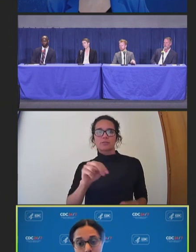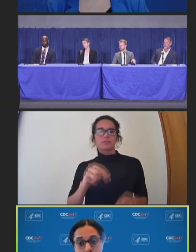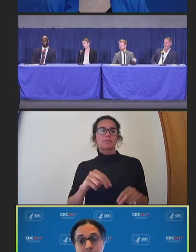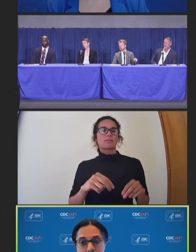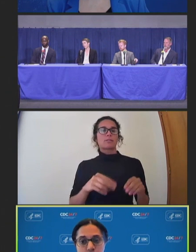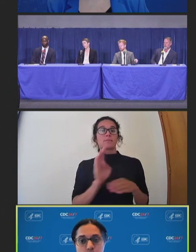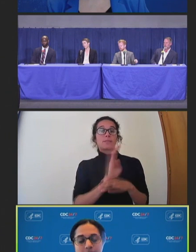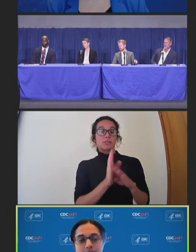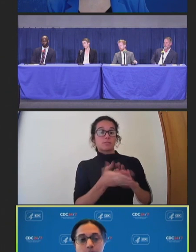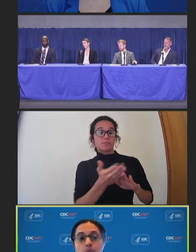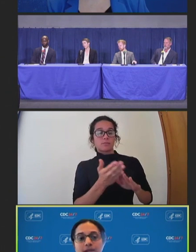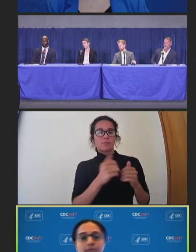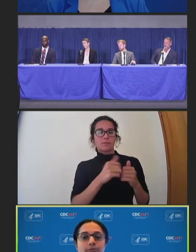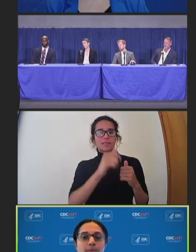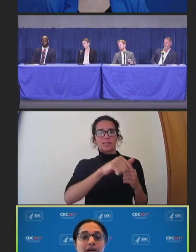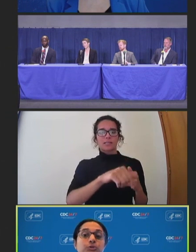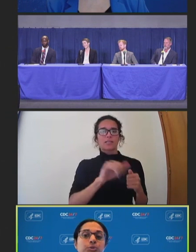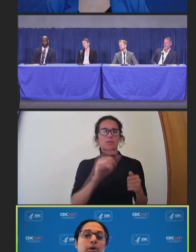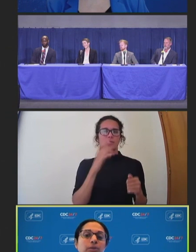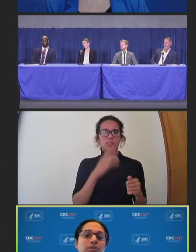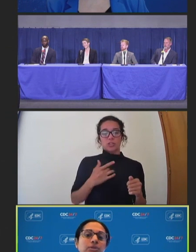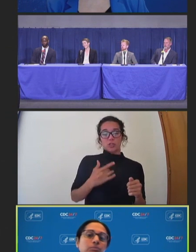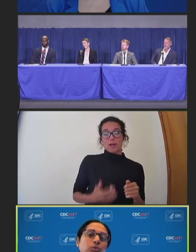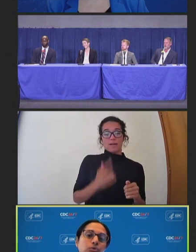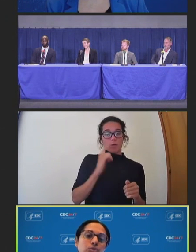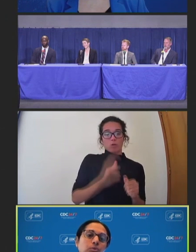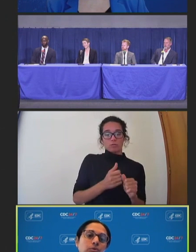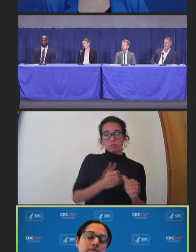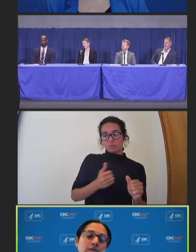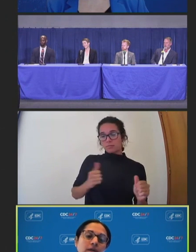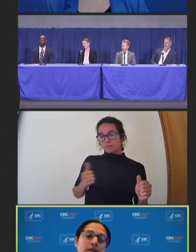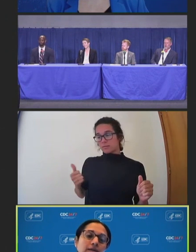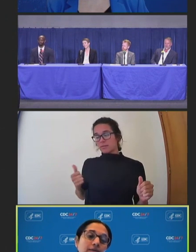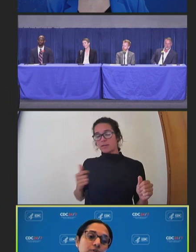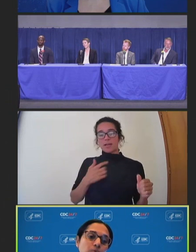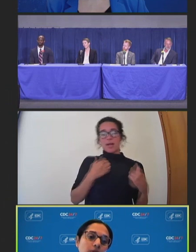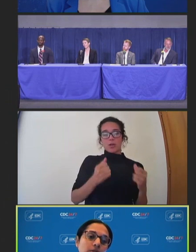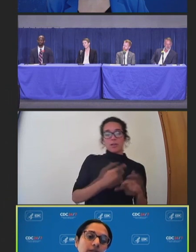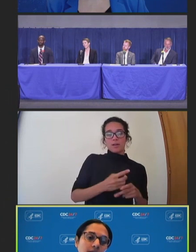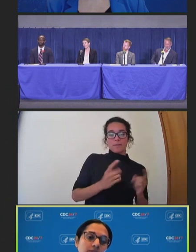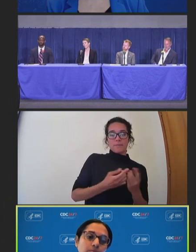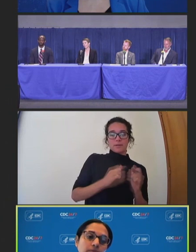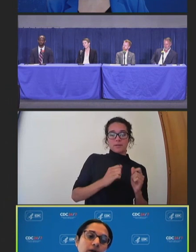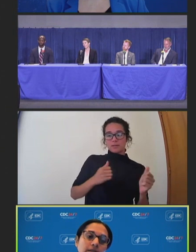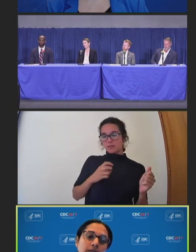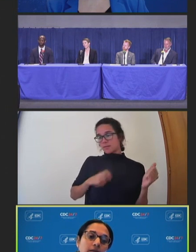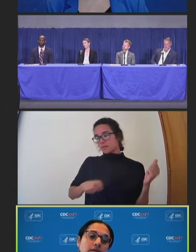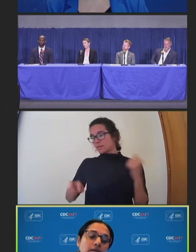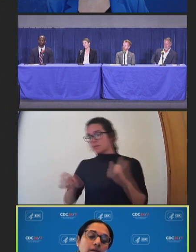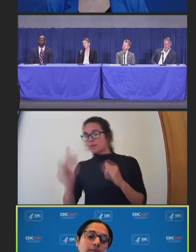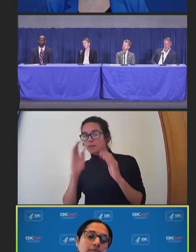there was a trend away from health departments and more towards individual clinics providing